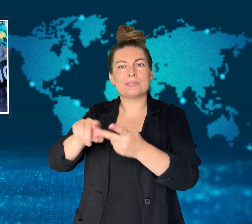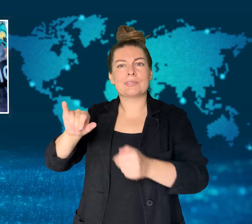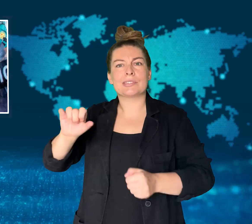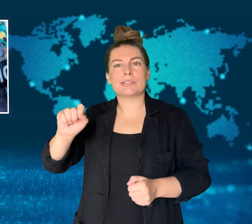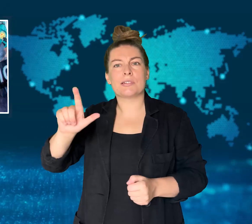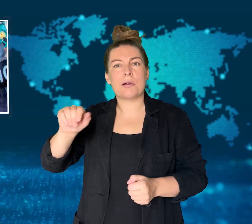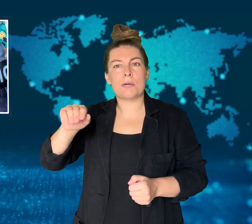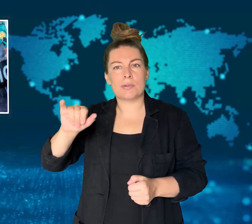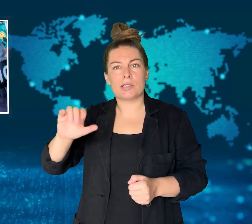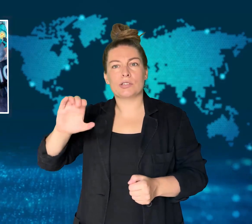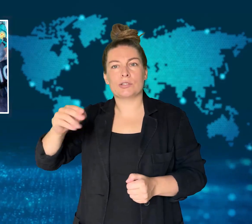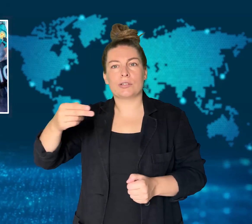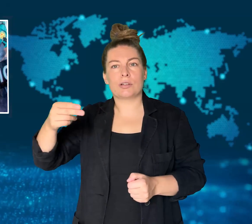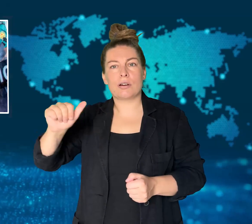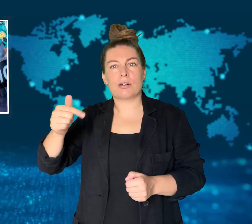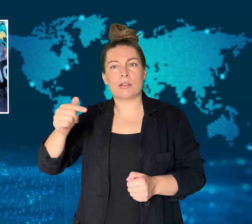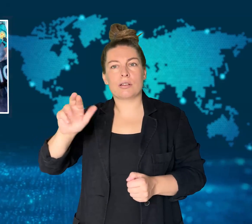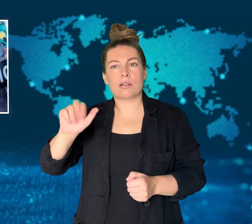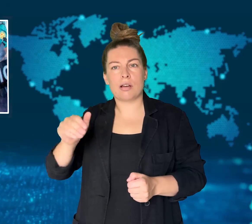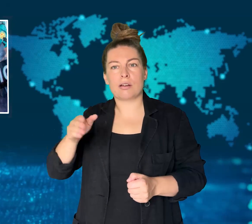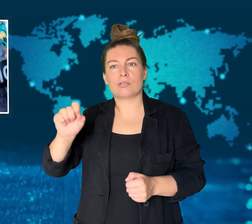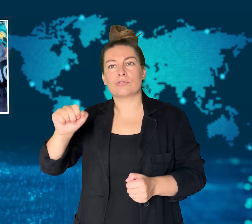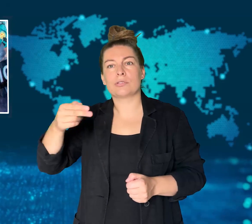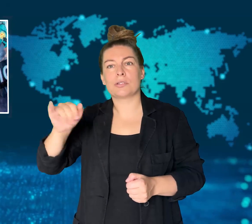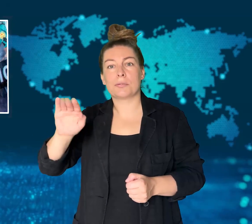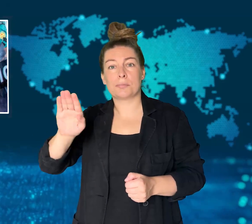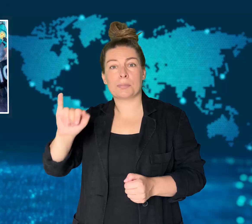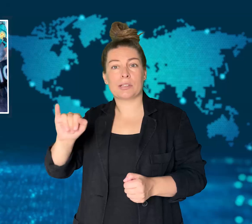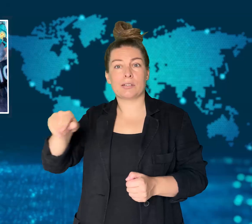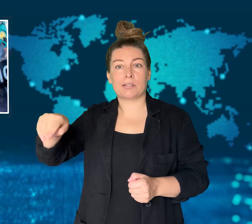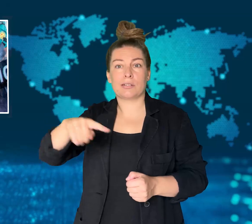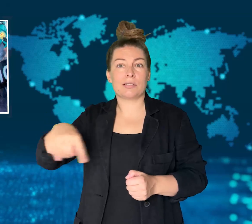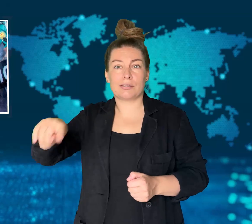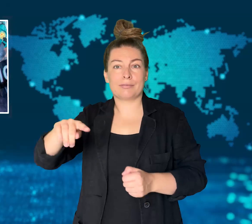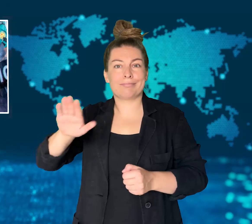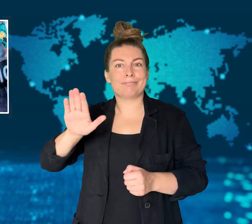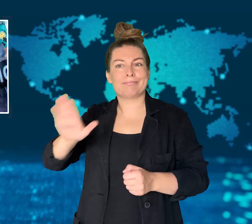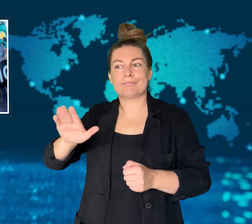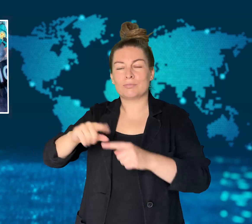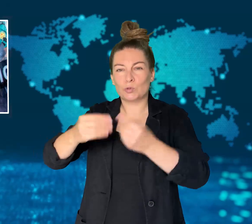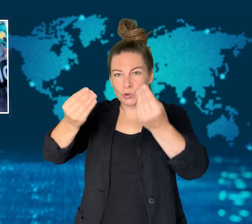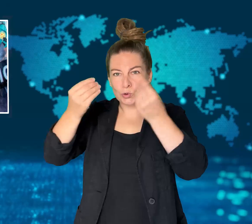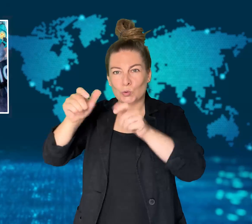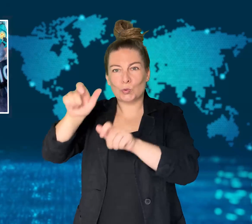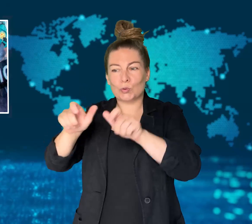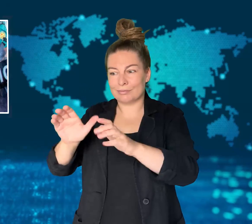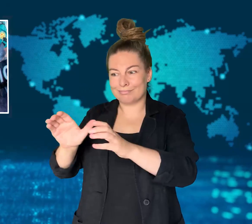the party's student wing.